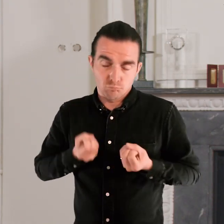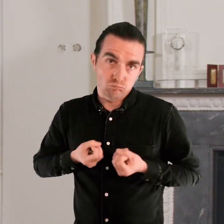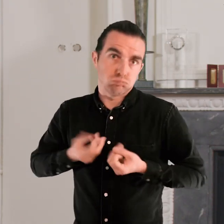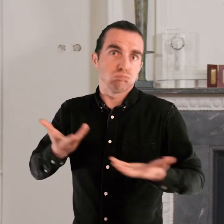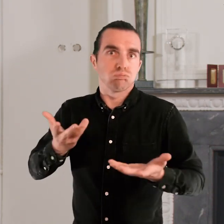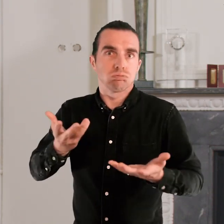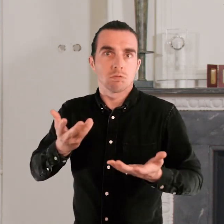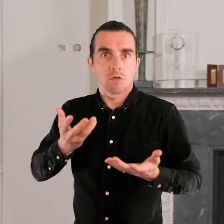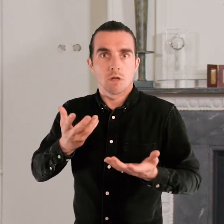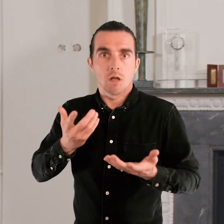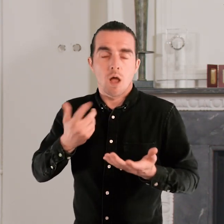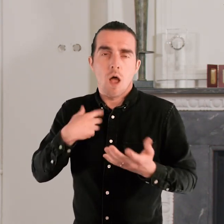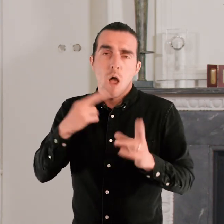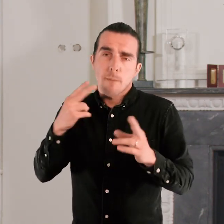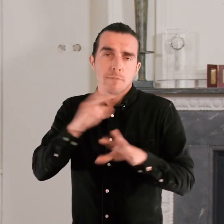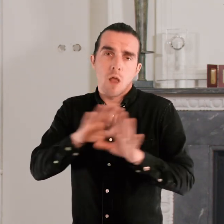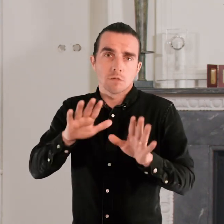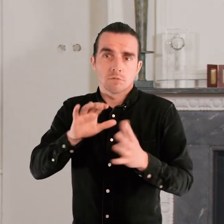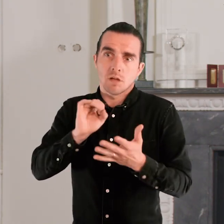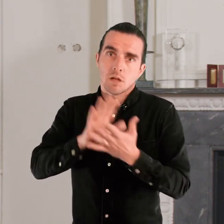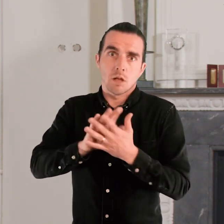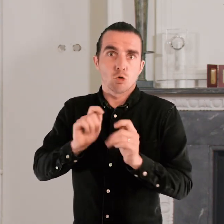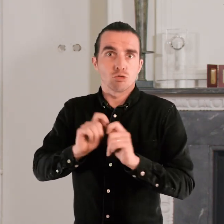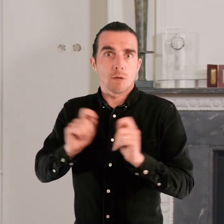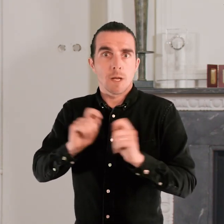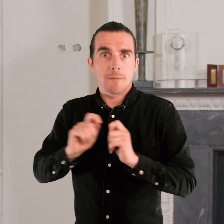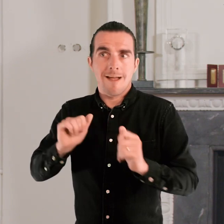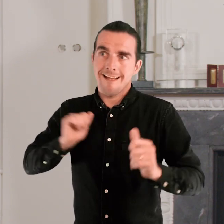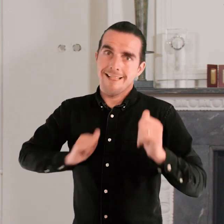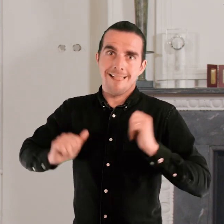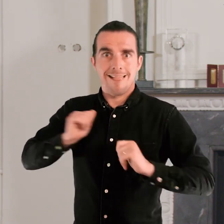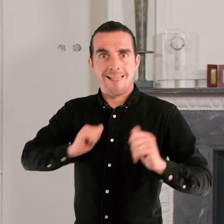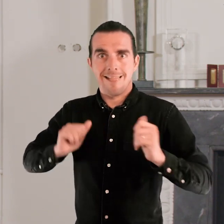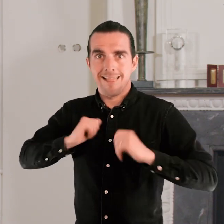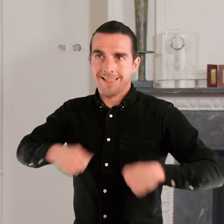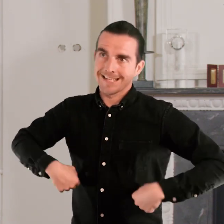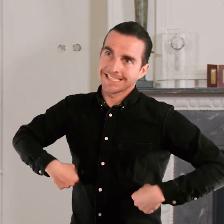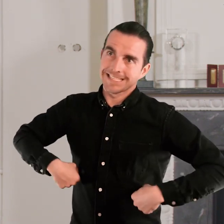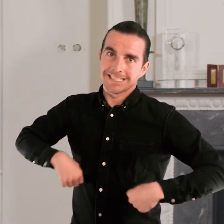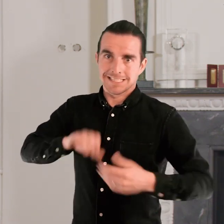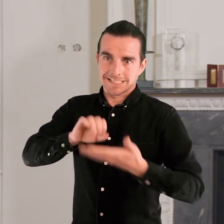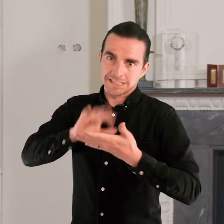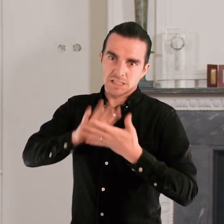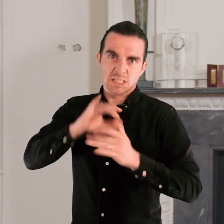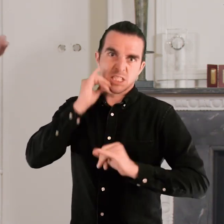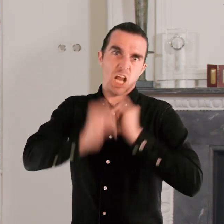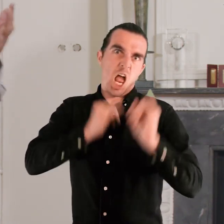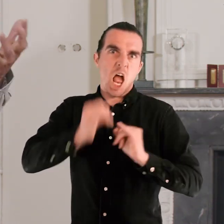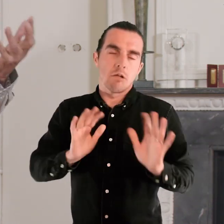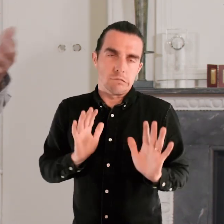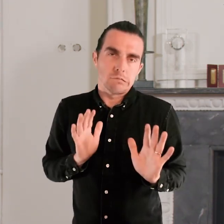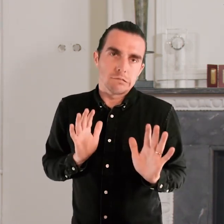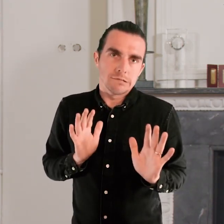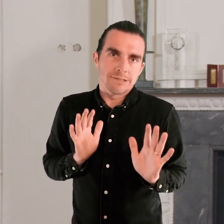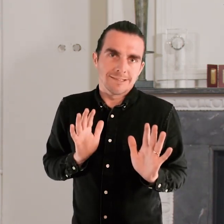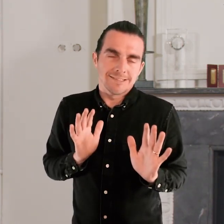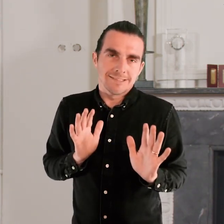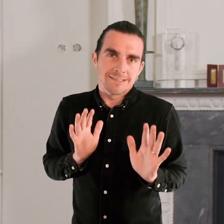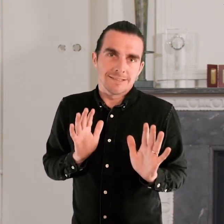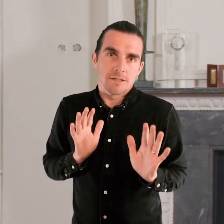and hopefully they won’t get into the Daily Mail, or some, I expect they will, unfortunately. But that’s, I think, just the price we have to pay.